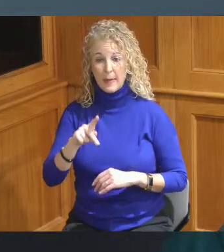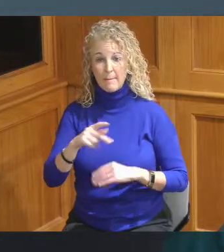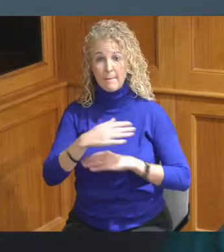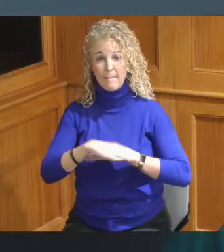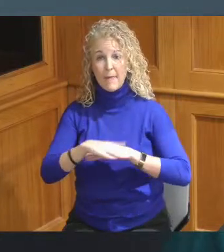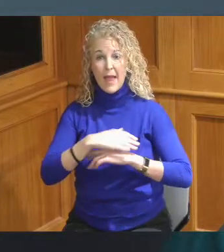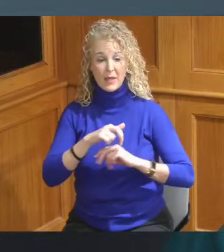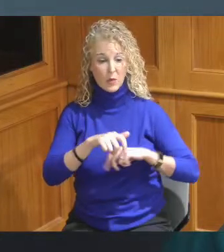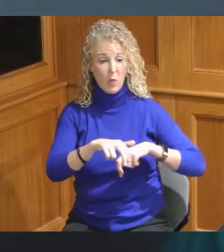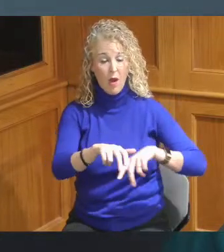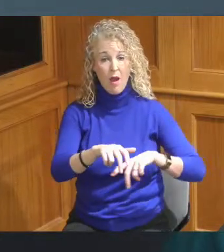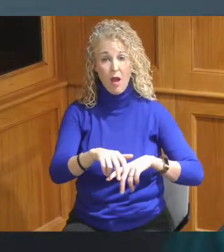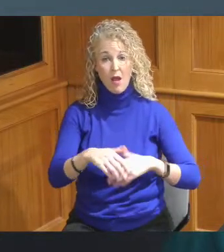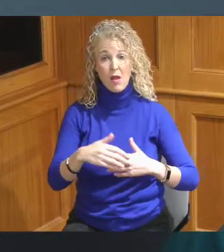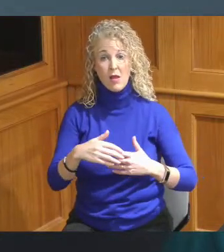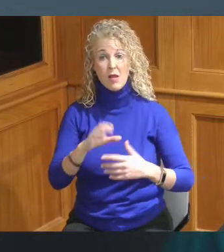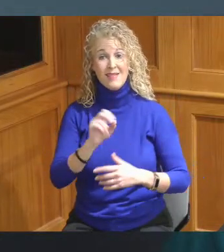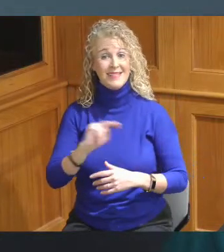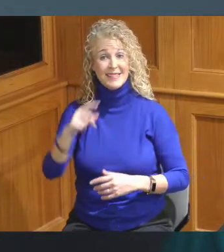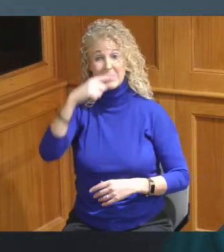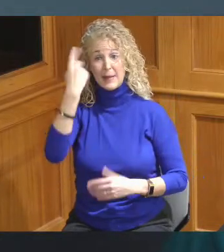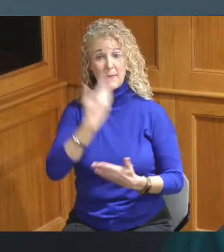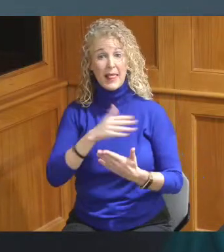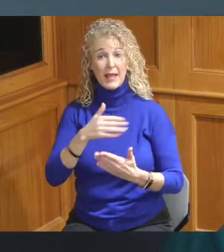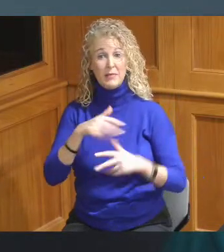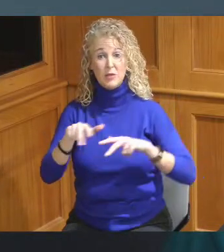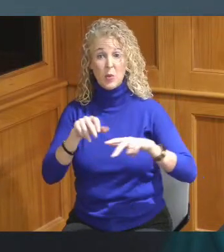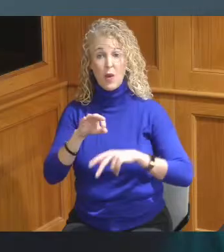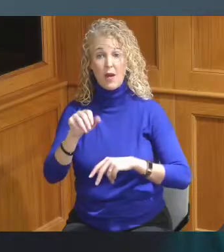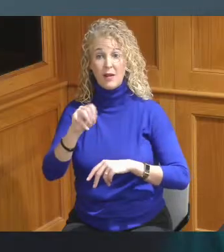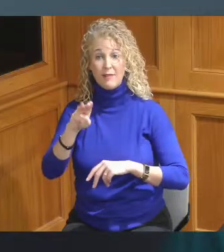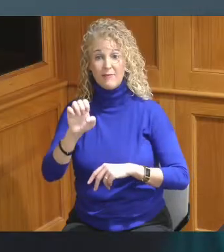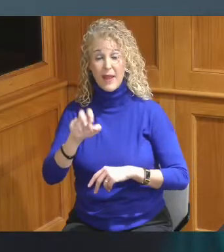I would encourage you also go to the Cincinnati Black Music Walk of Fame. 350,000 people been